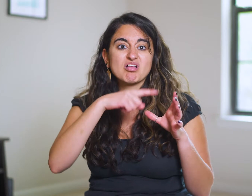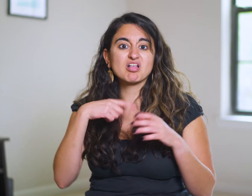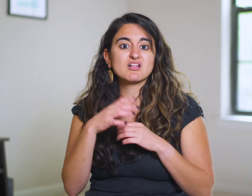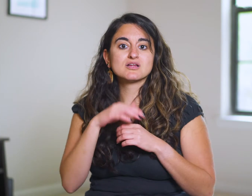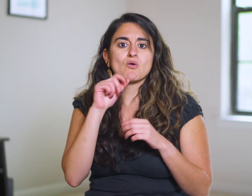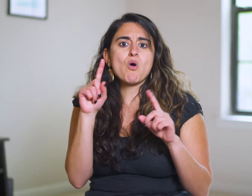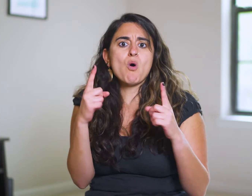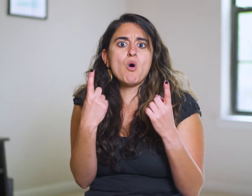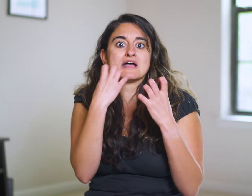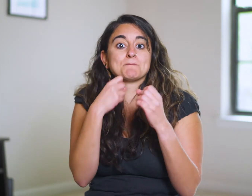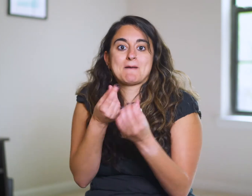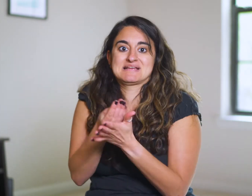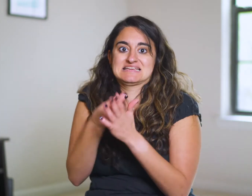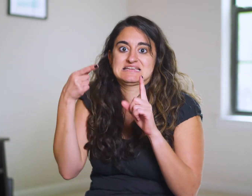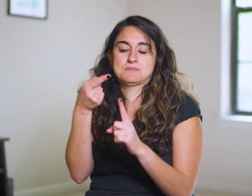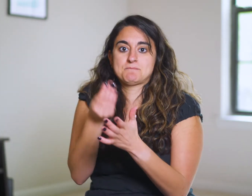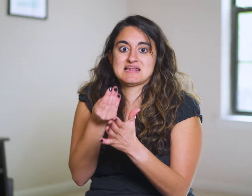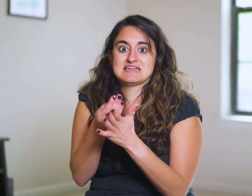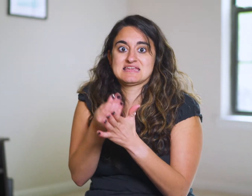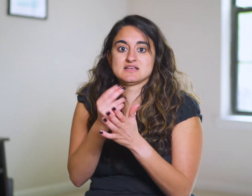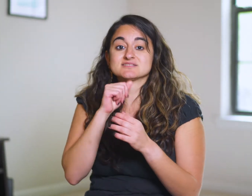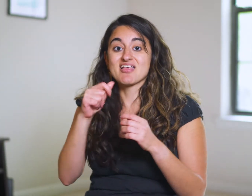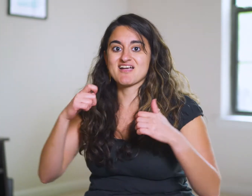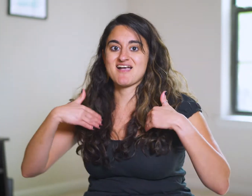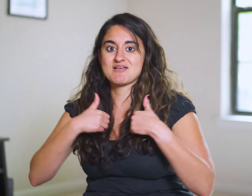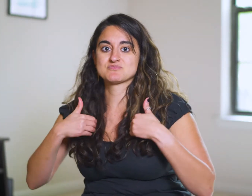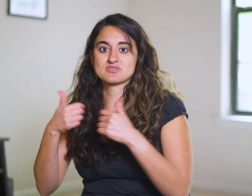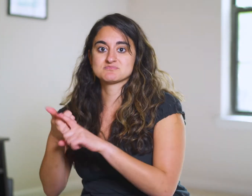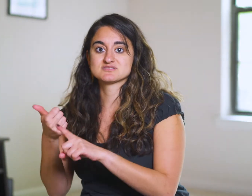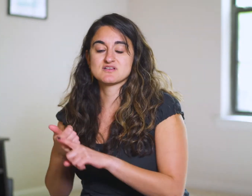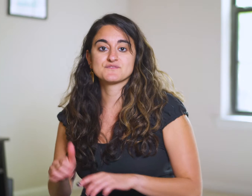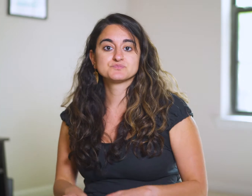who only care about the money, not the animals.